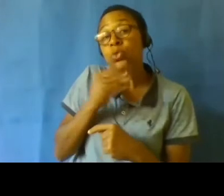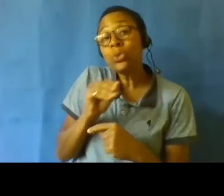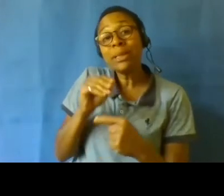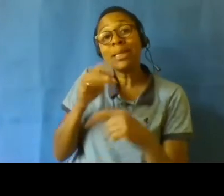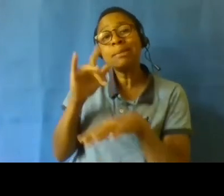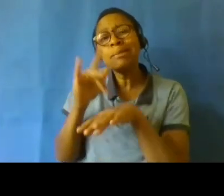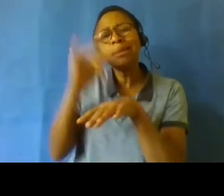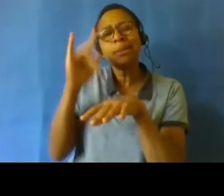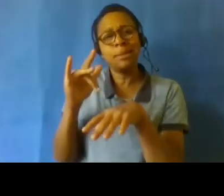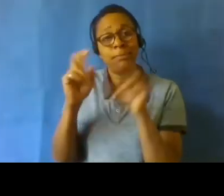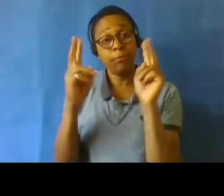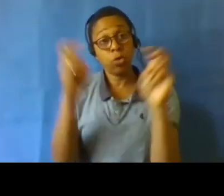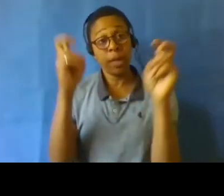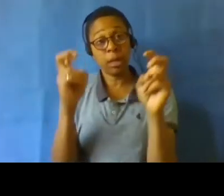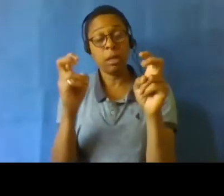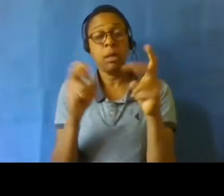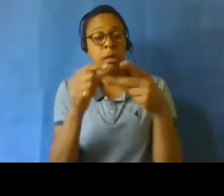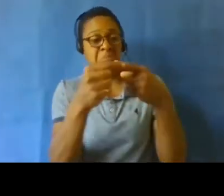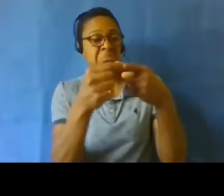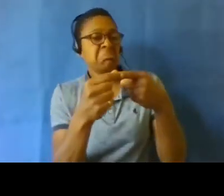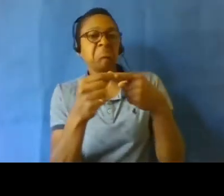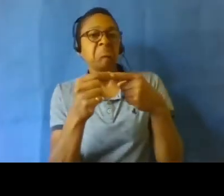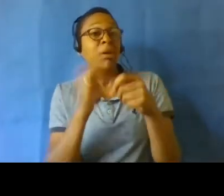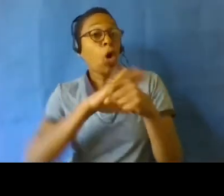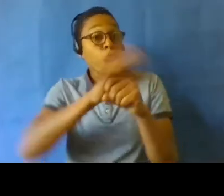pandemic and lockdown